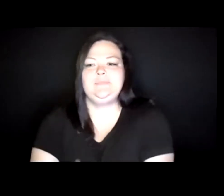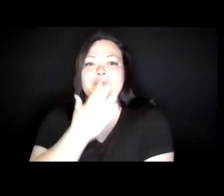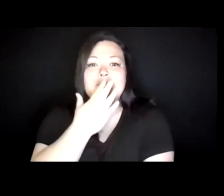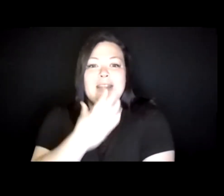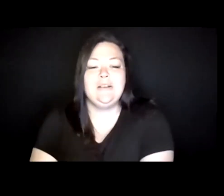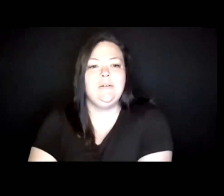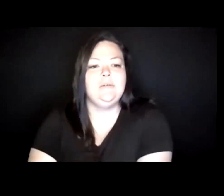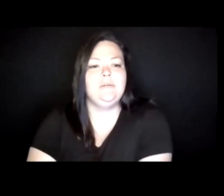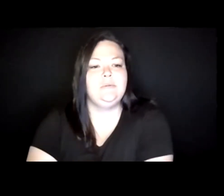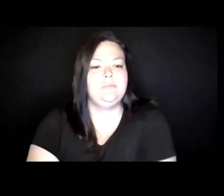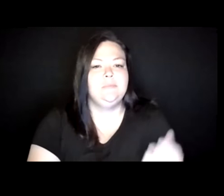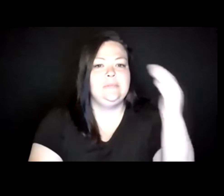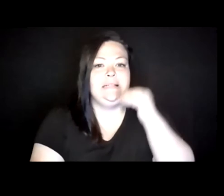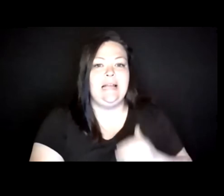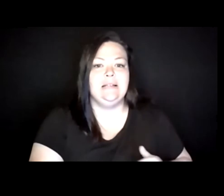next poet is CD Eskilson.